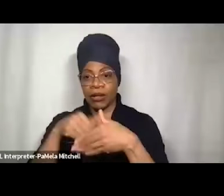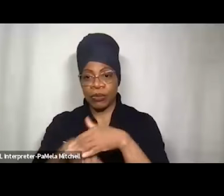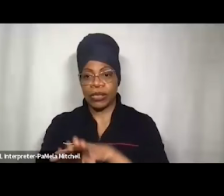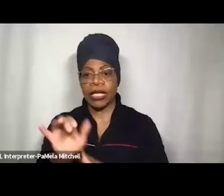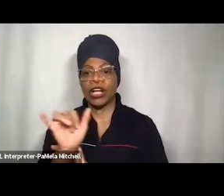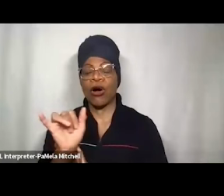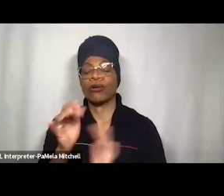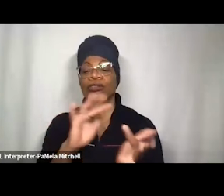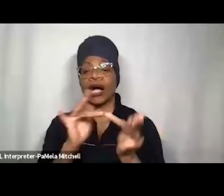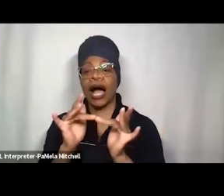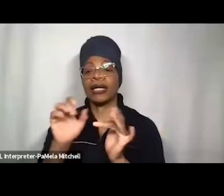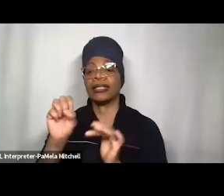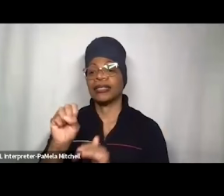if you would like to reach out to SAMHSA.